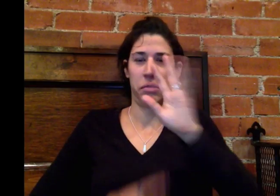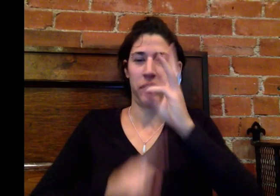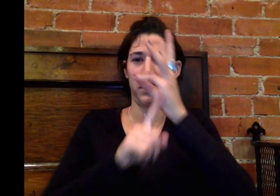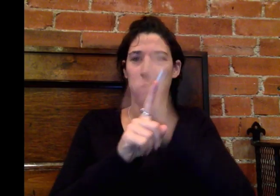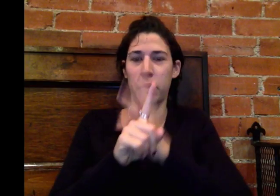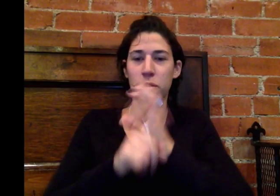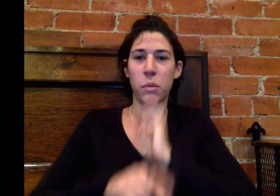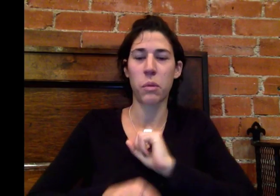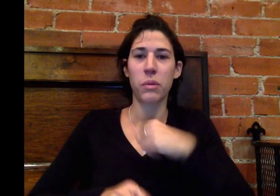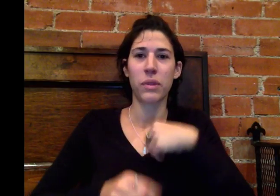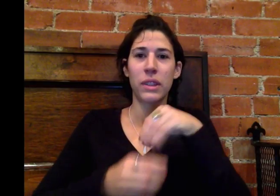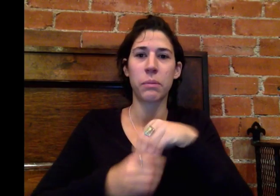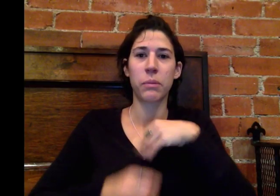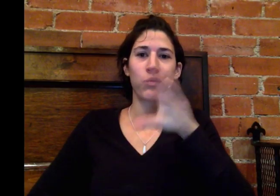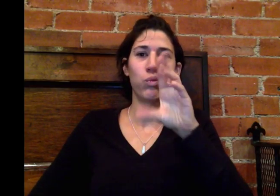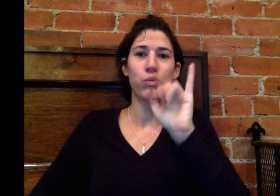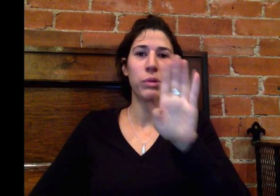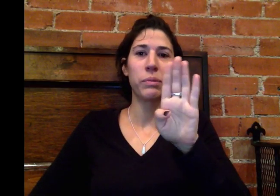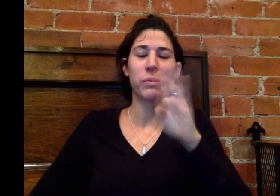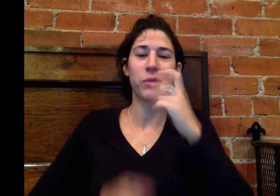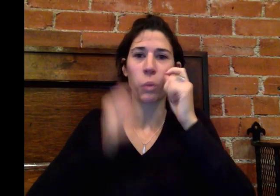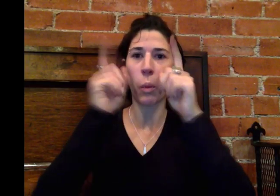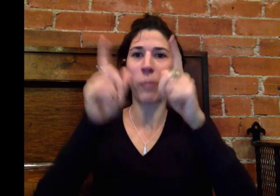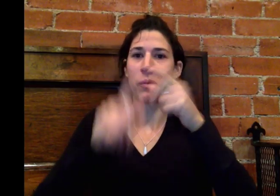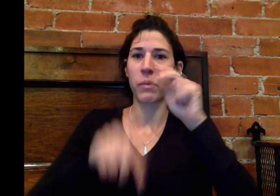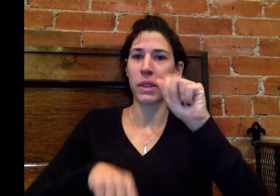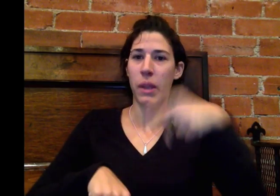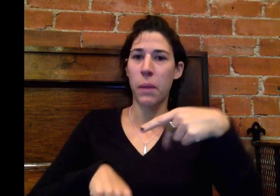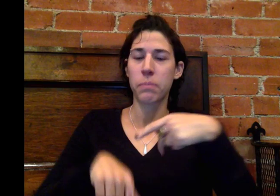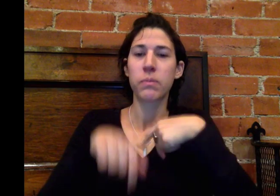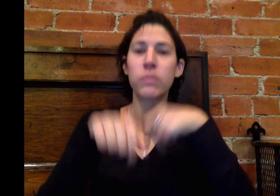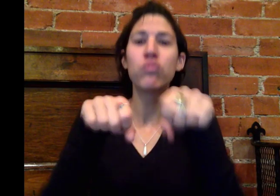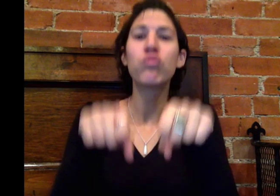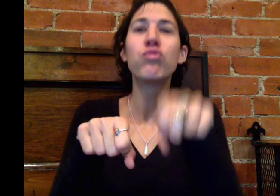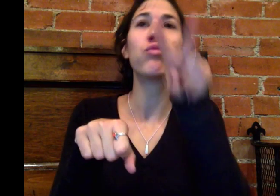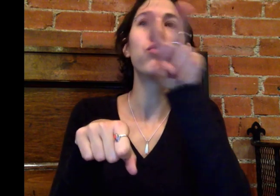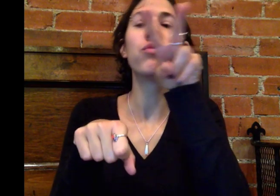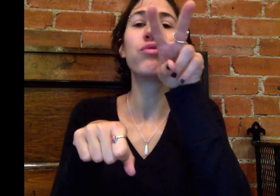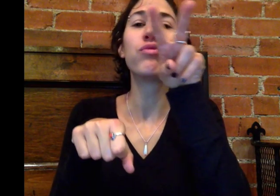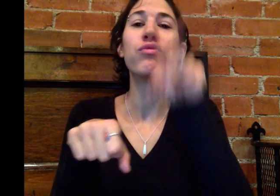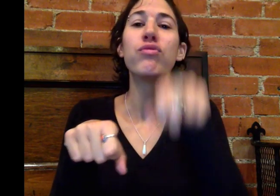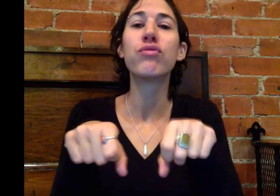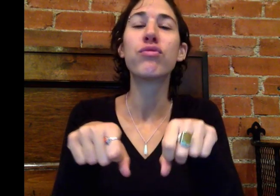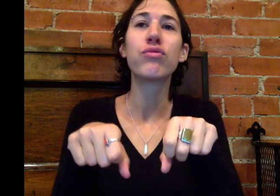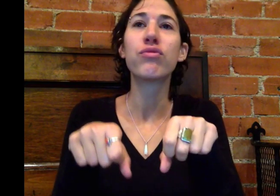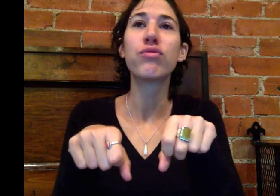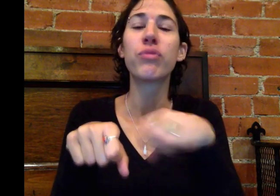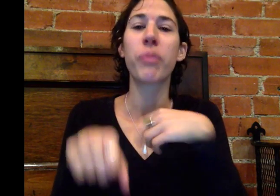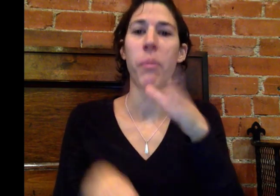I was about 6 months old, waking up in my crib when my mom came into the room